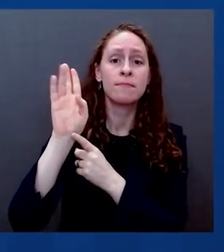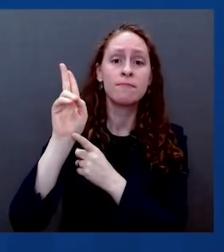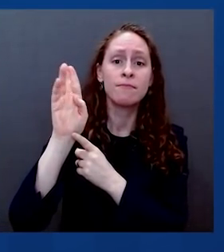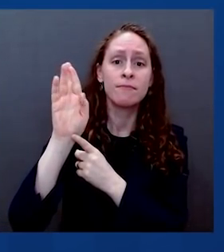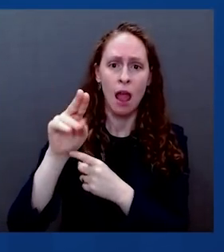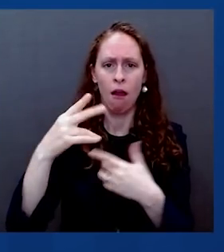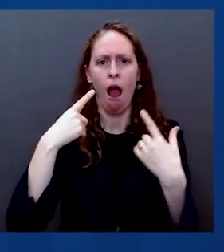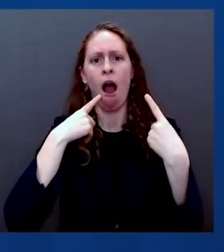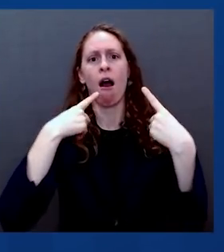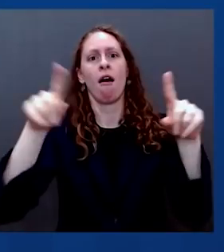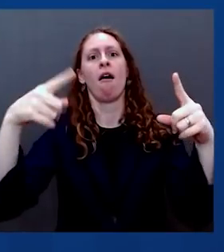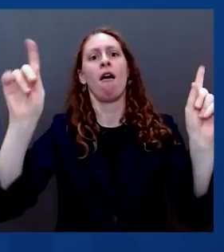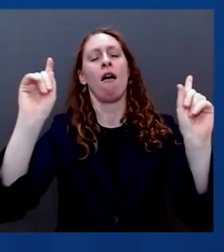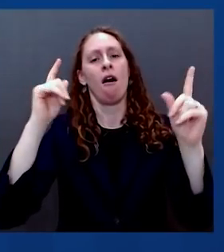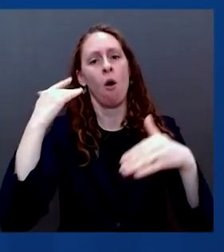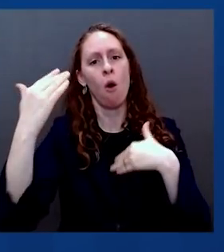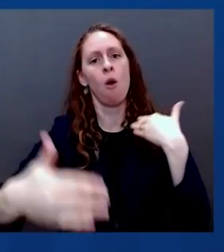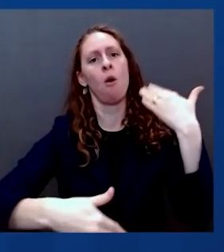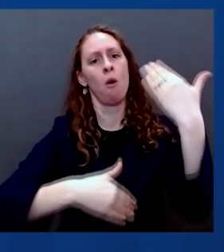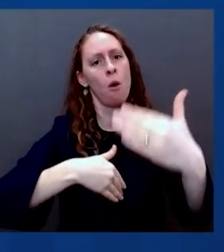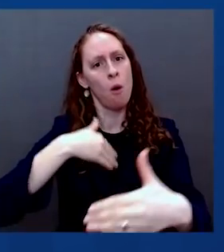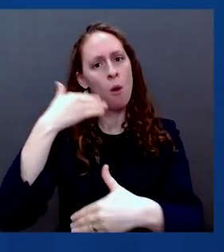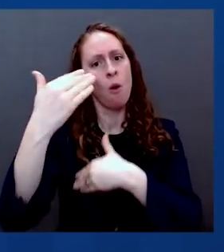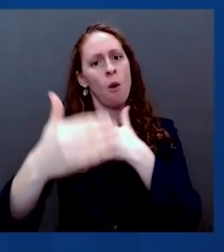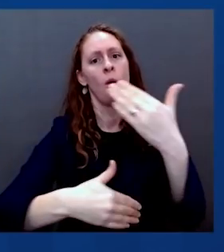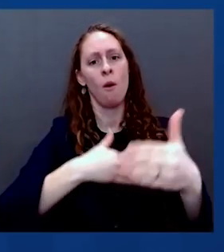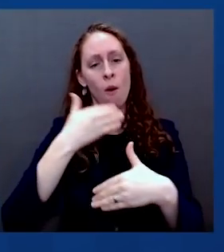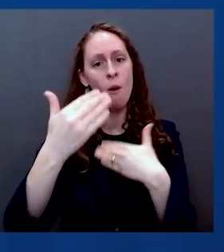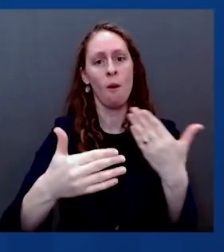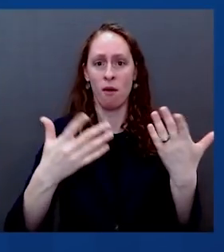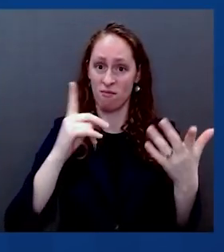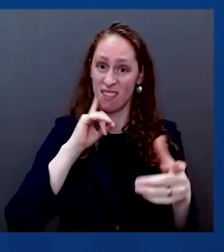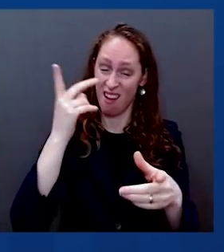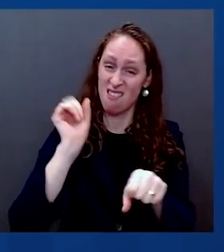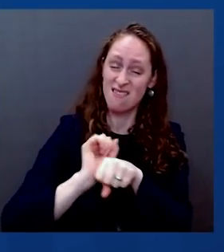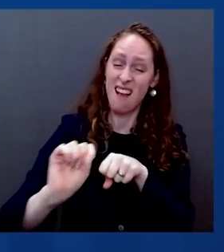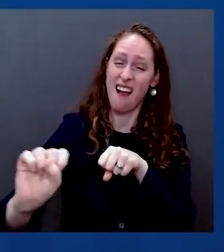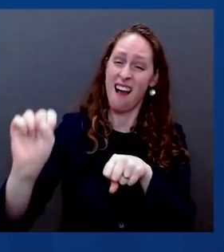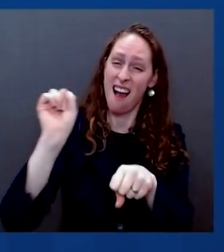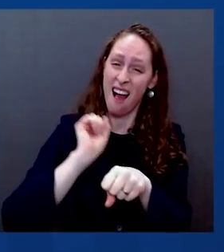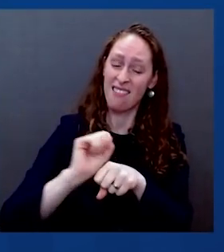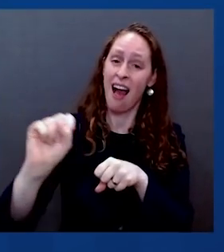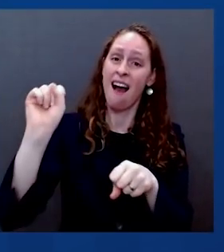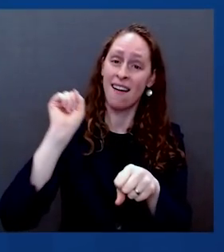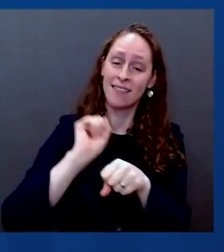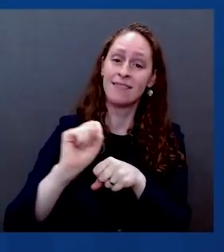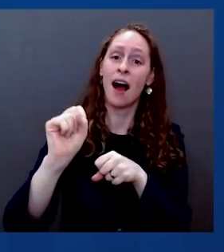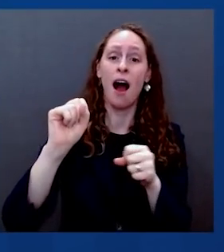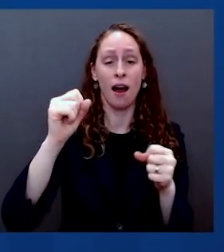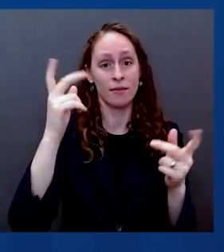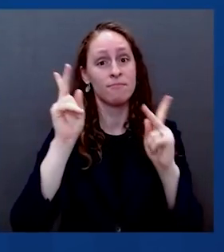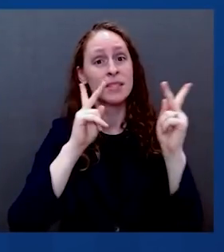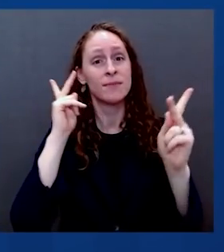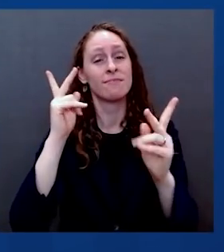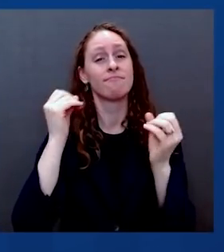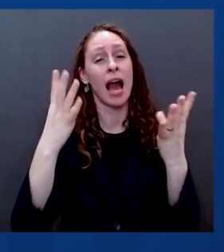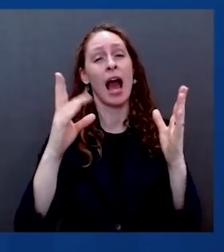That's how you won the historic elections of Senator Raphael Warnock and Senator Jon Ossoff.